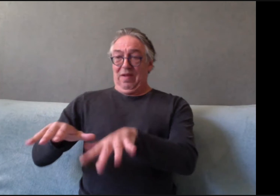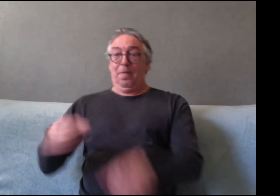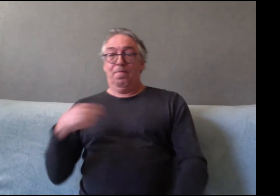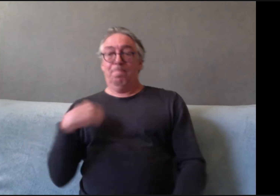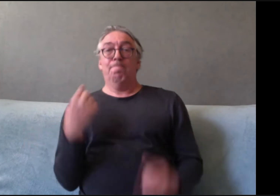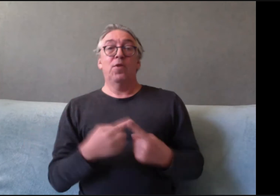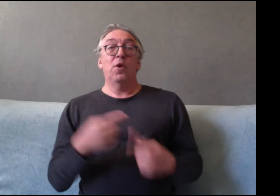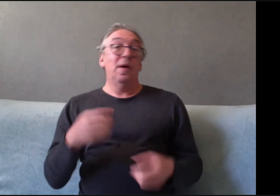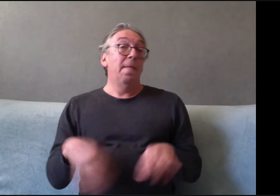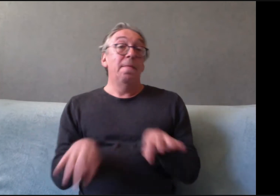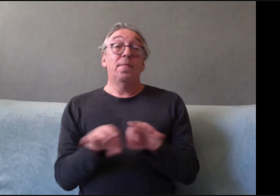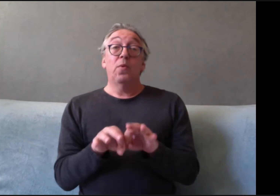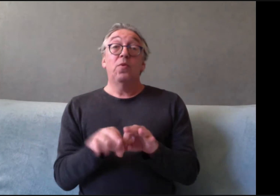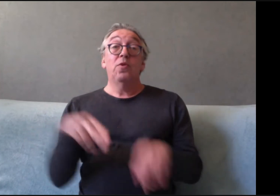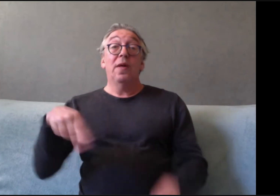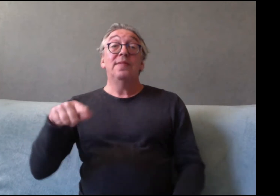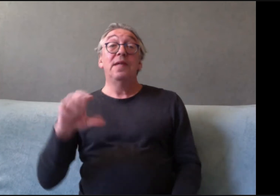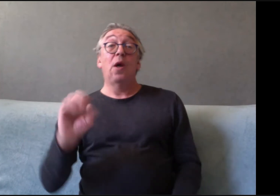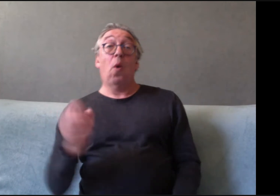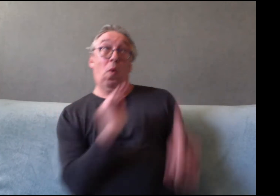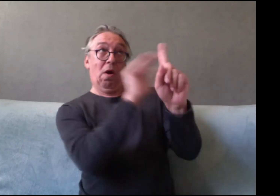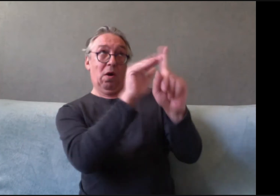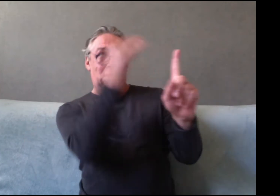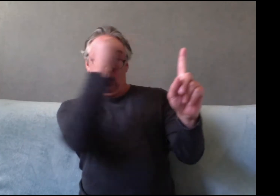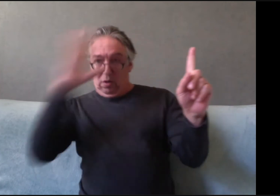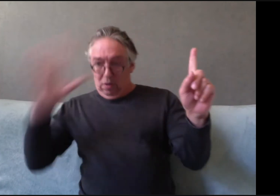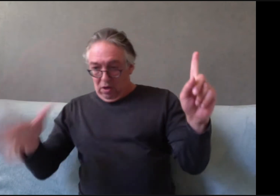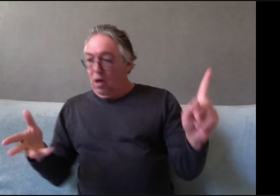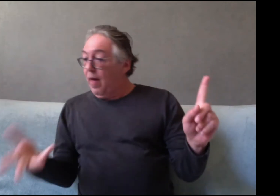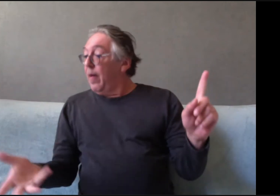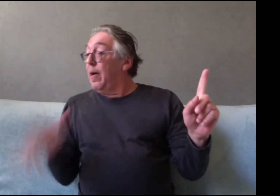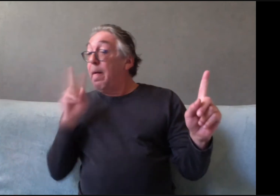to mitigate the effect of this public health crisis.